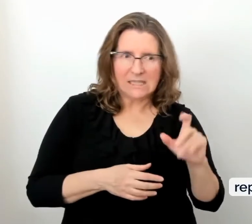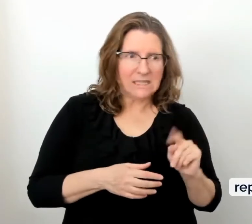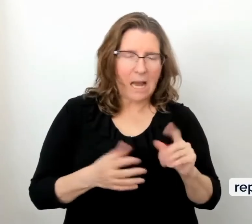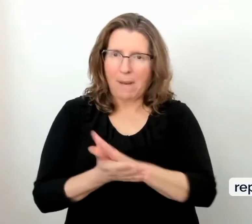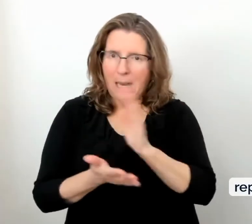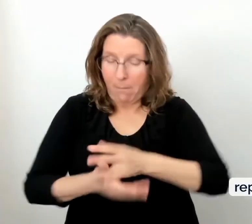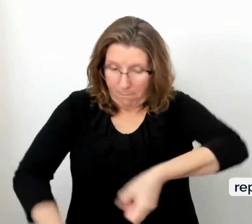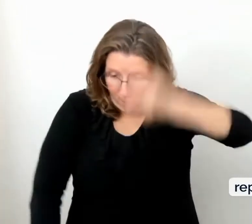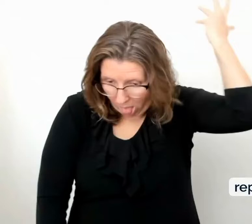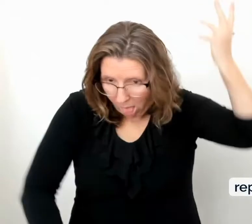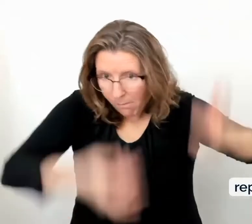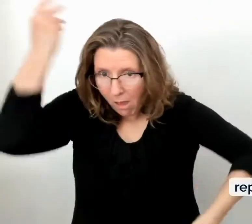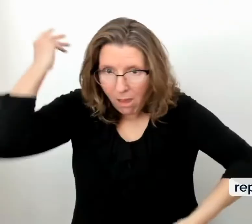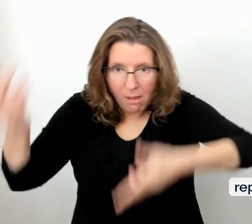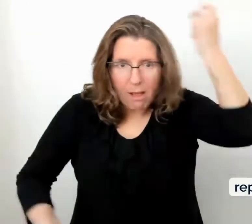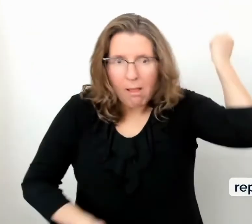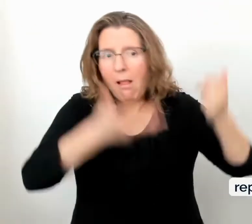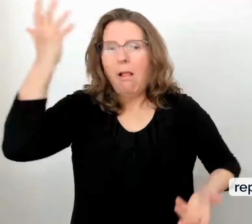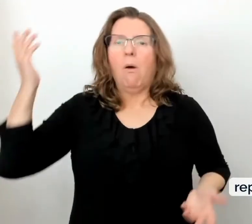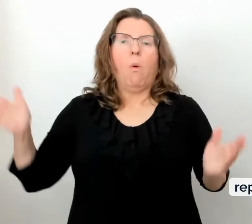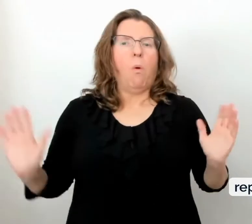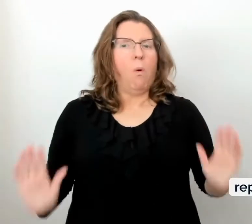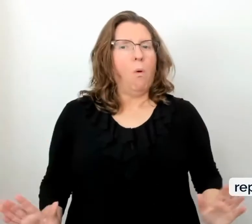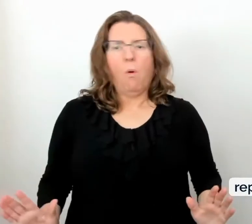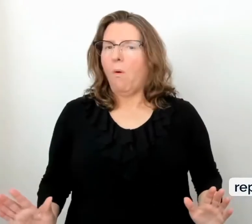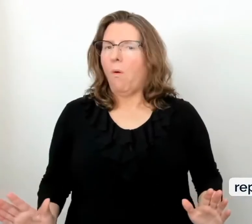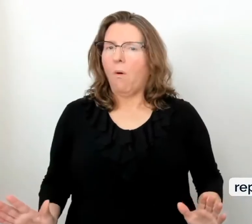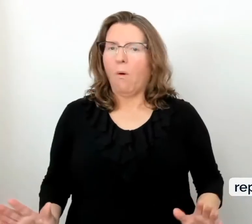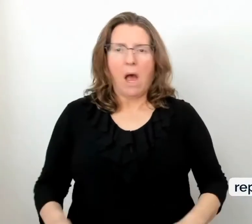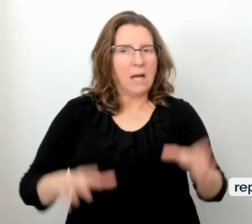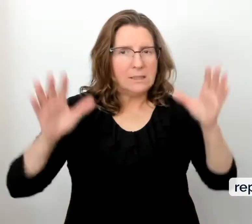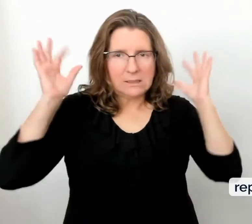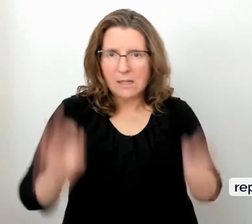No more scavenger hunts looking for this sheet or that homework.